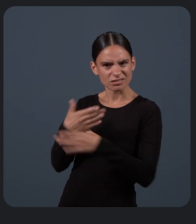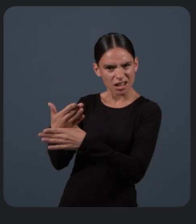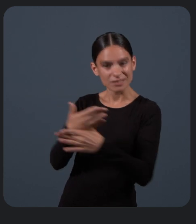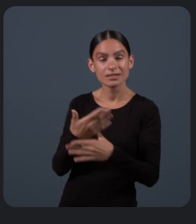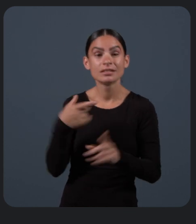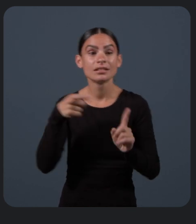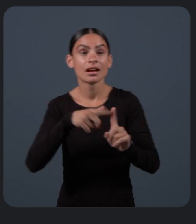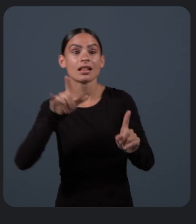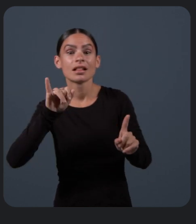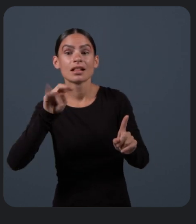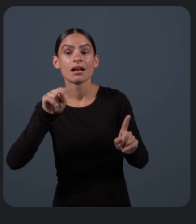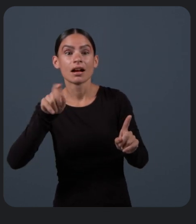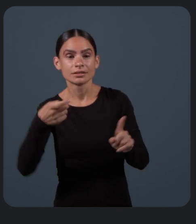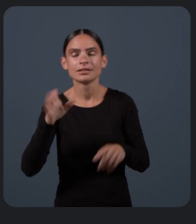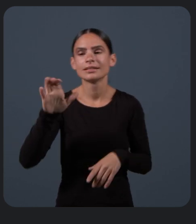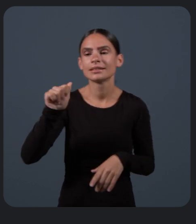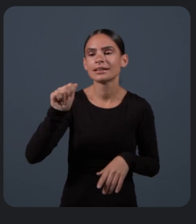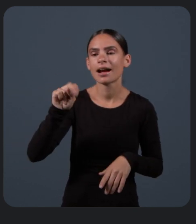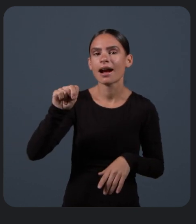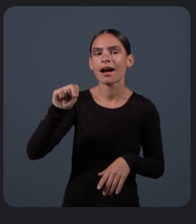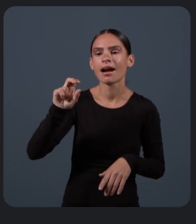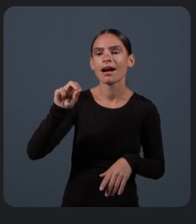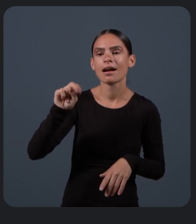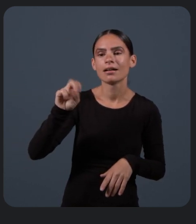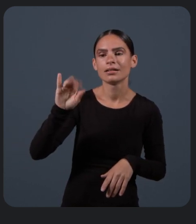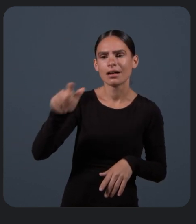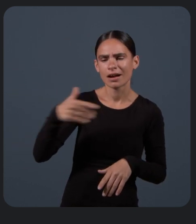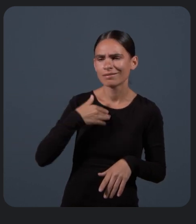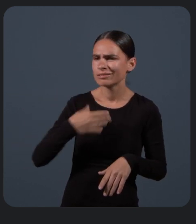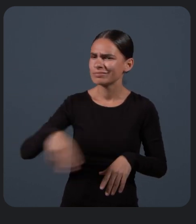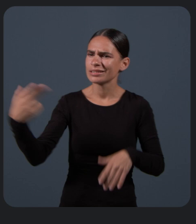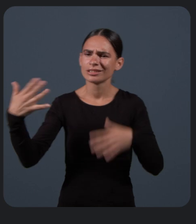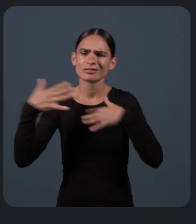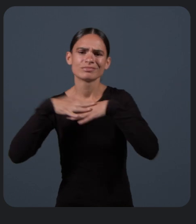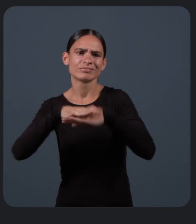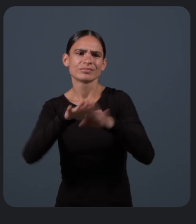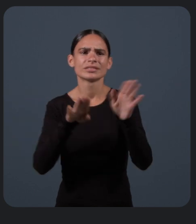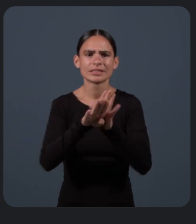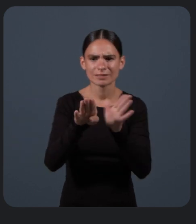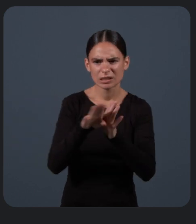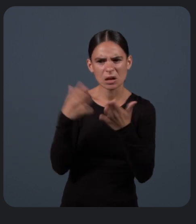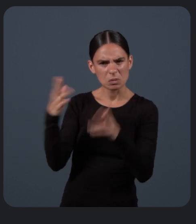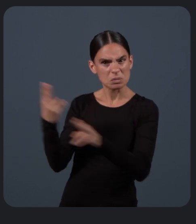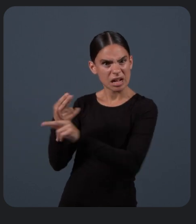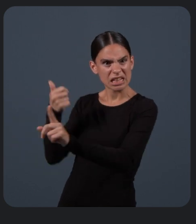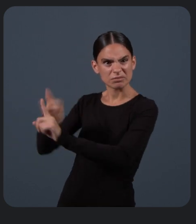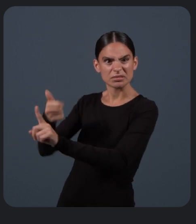to offer a highly integrated option for development. And they're already using it themselves, with a suite of Linux packages that